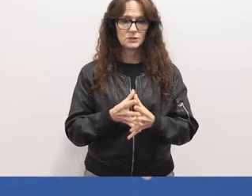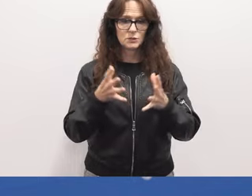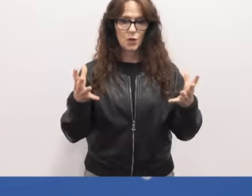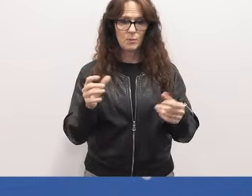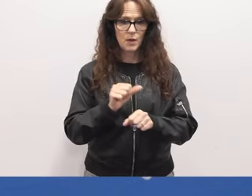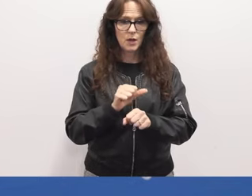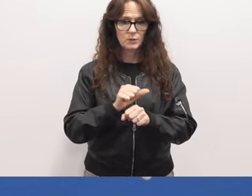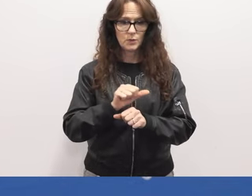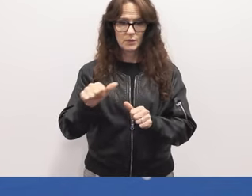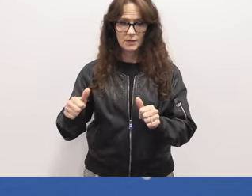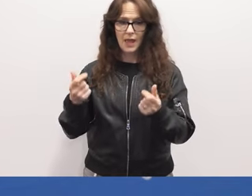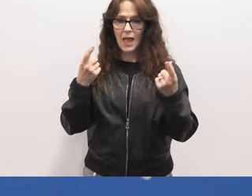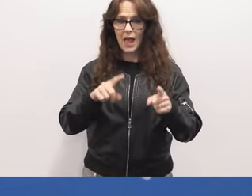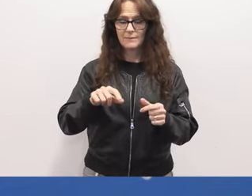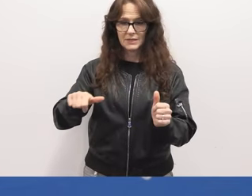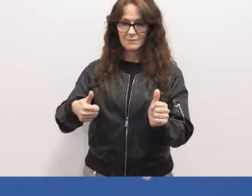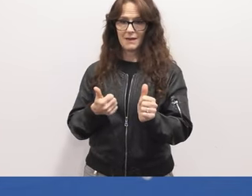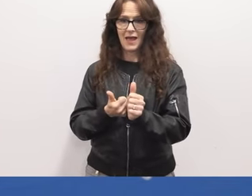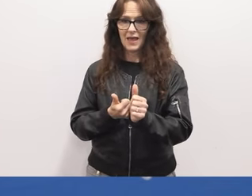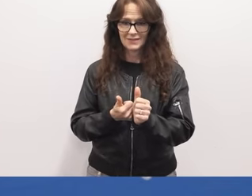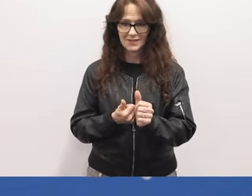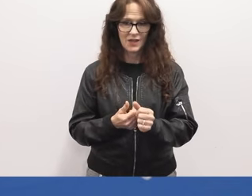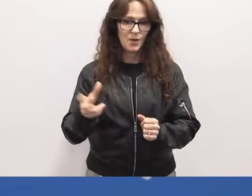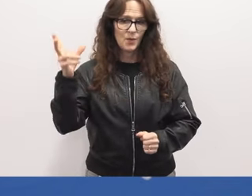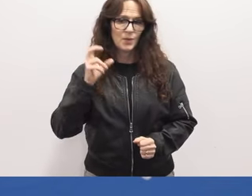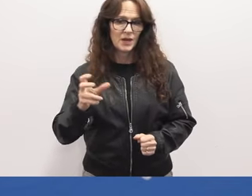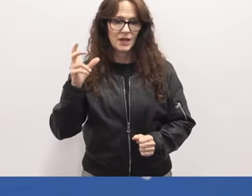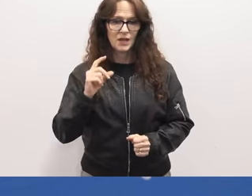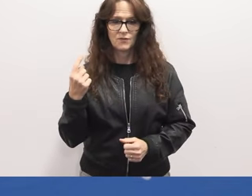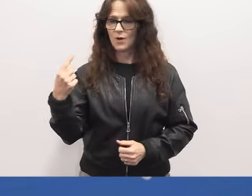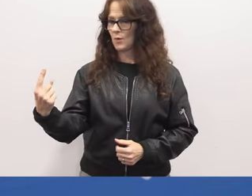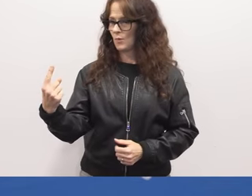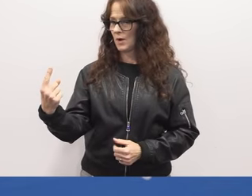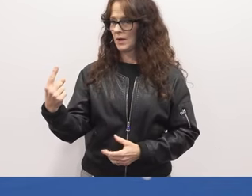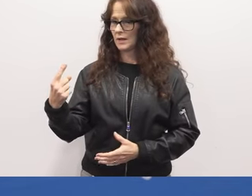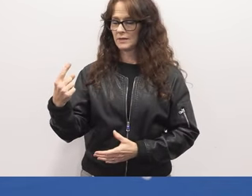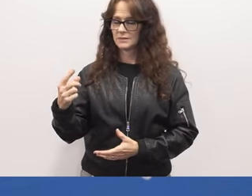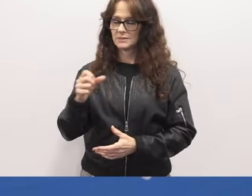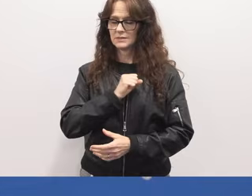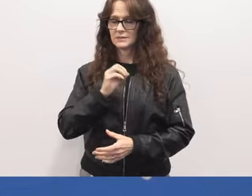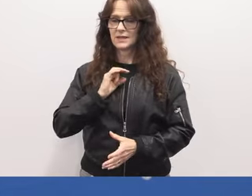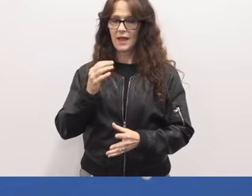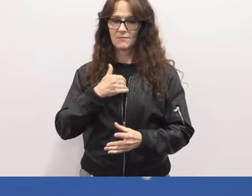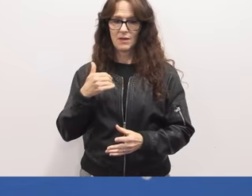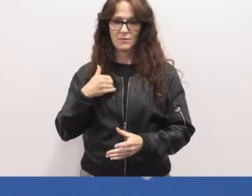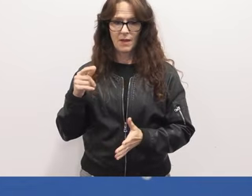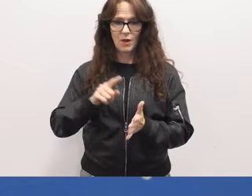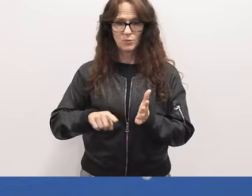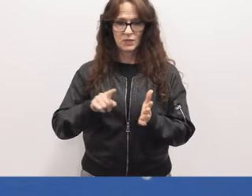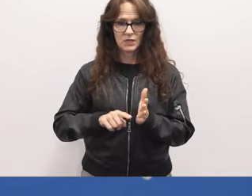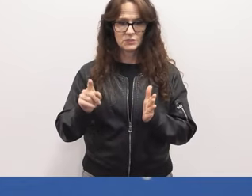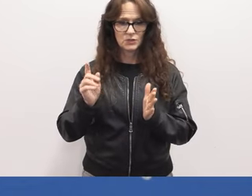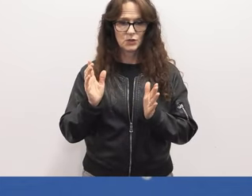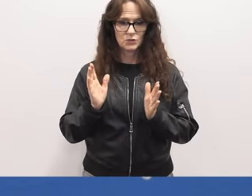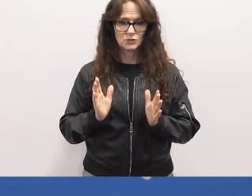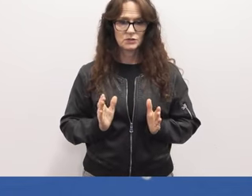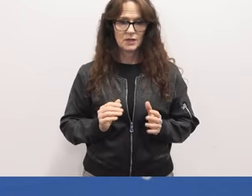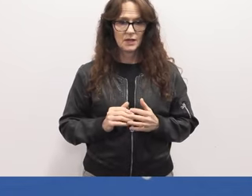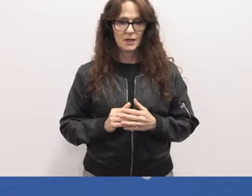behind the scenes. We usually hear from one senior staff member about research. And I know for myself,